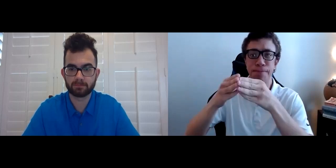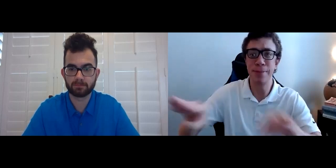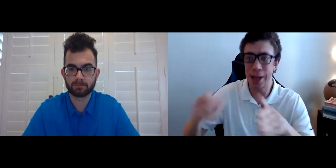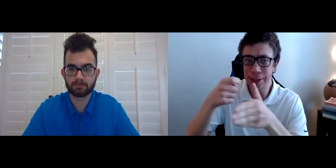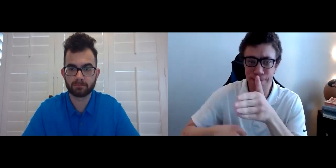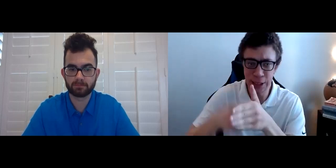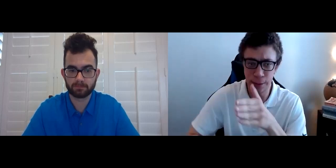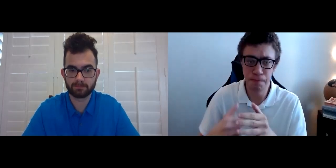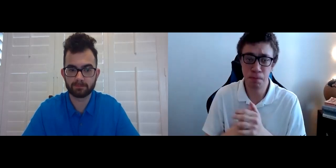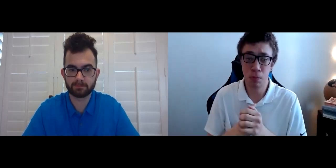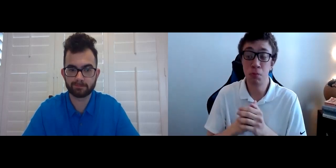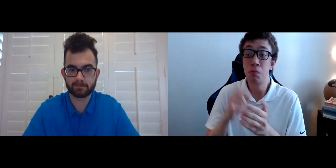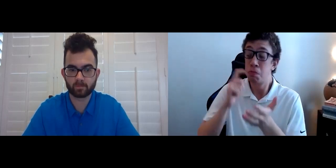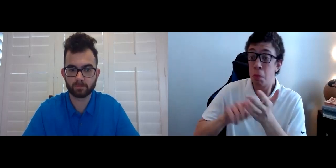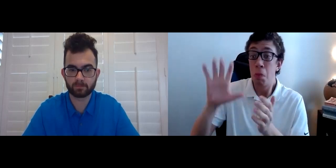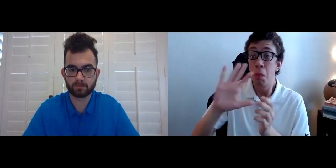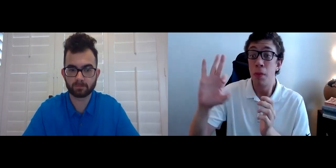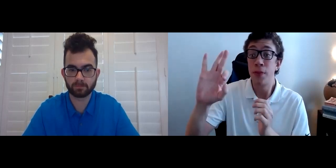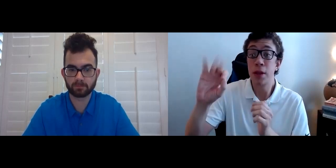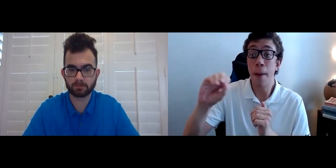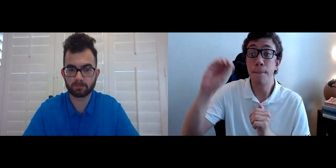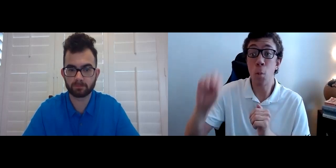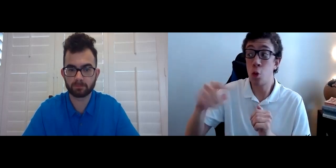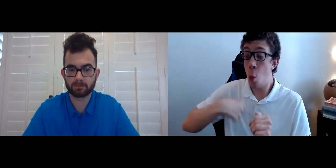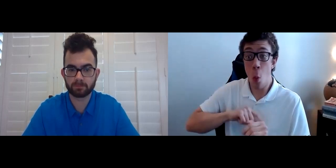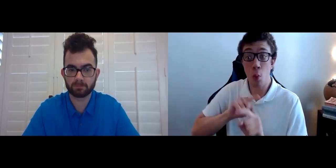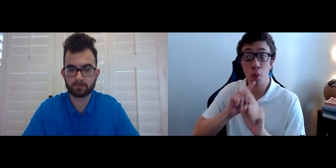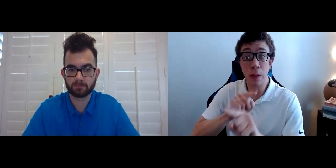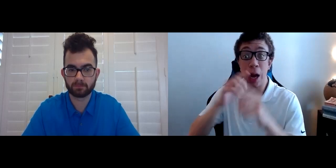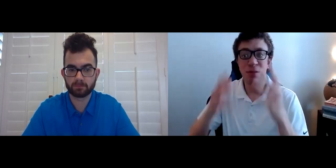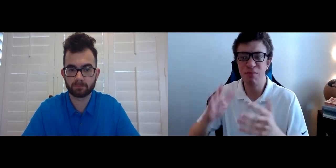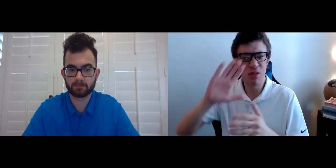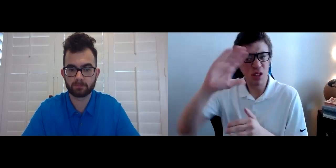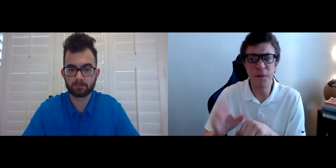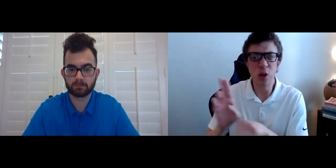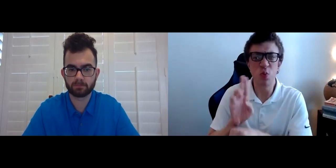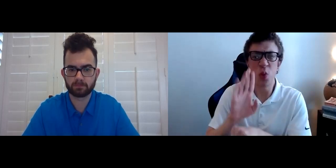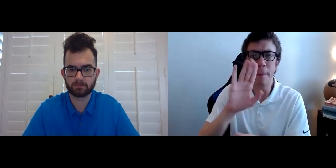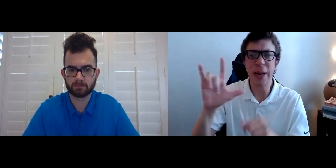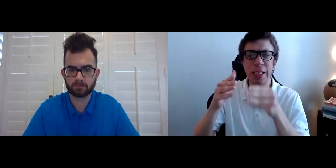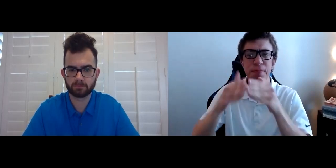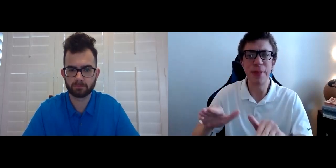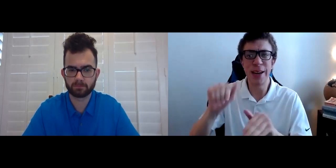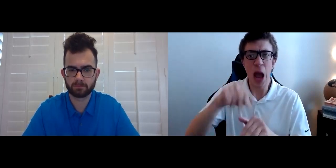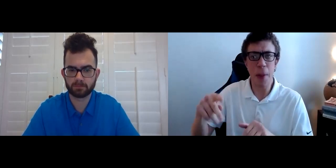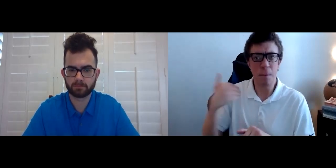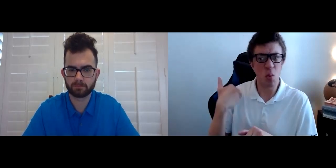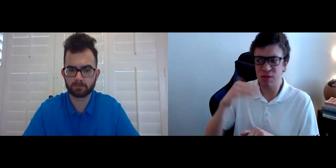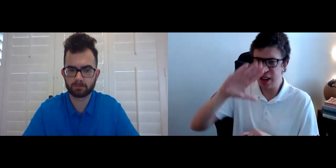are among the most popular splitting expenses. Approximately 90% of our respondents